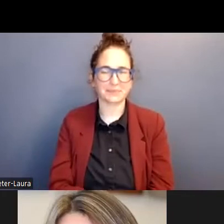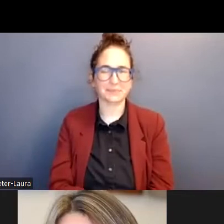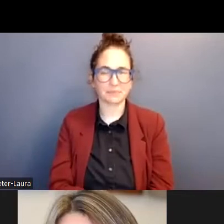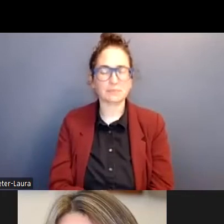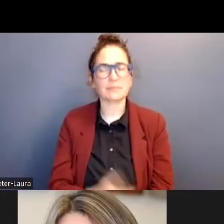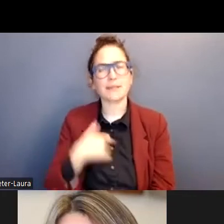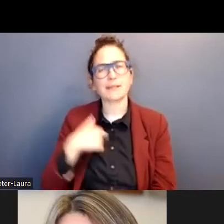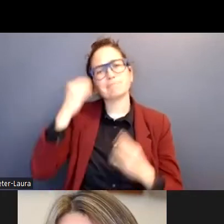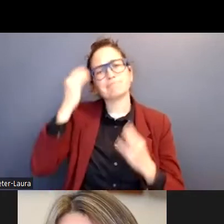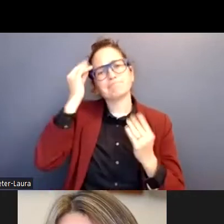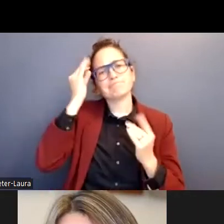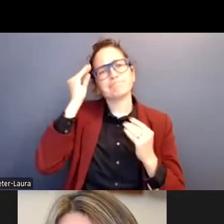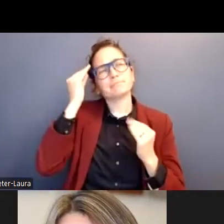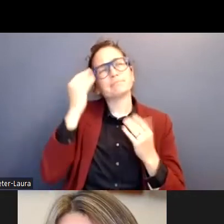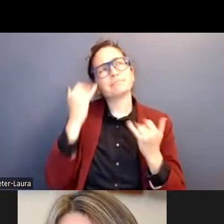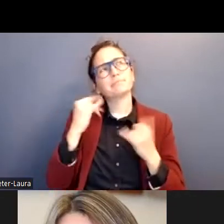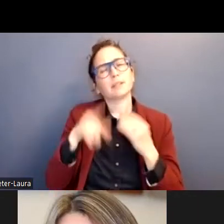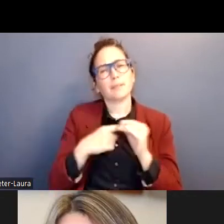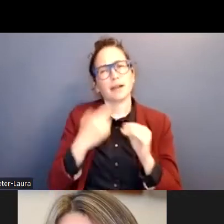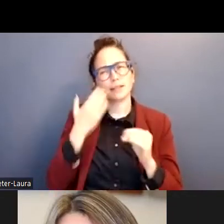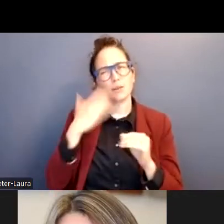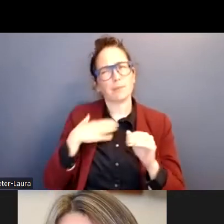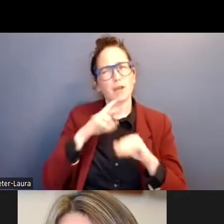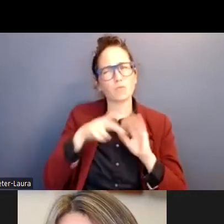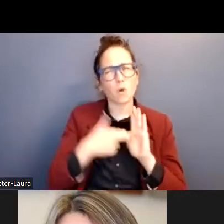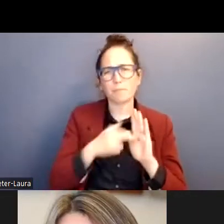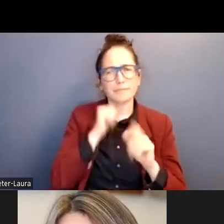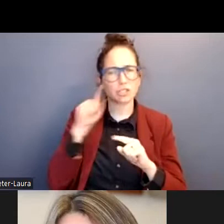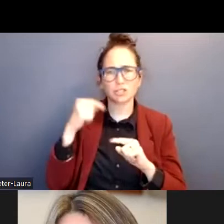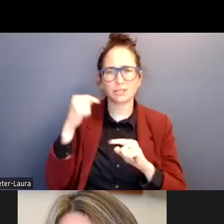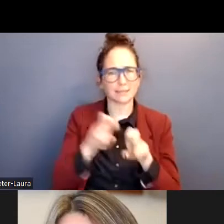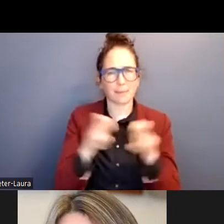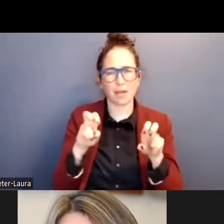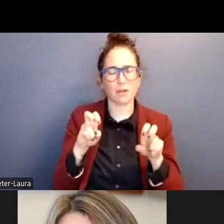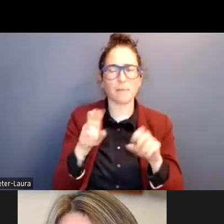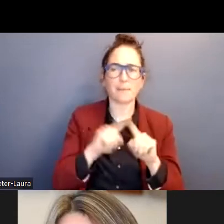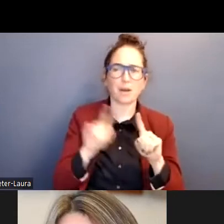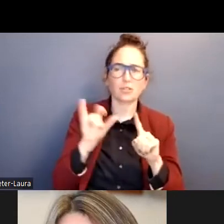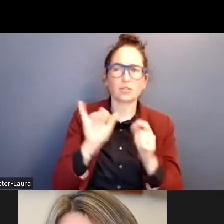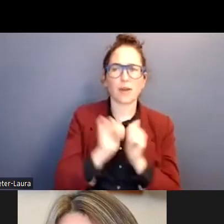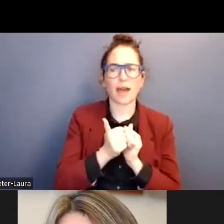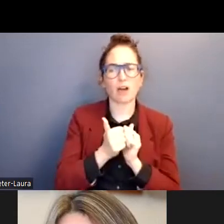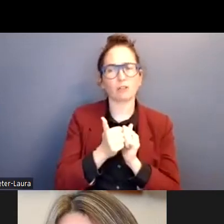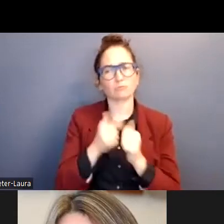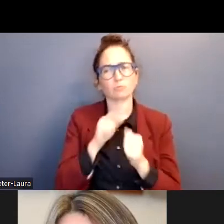about what his role on not just on this panel, but have contributed is has really